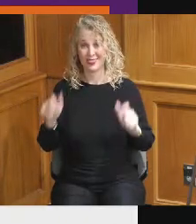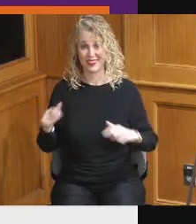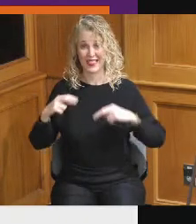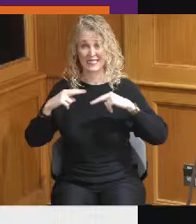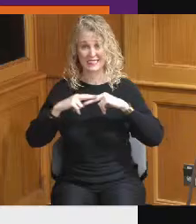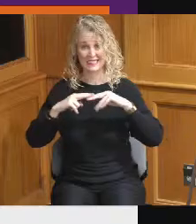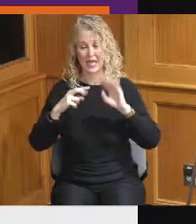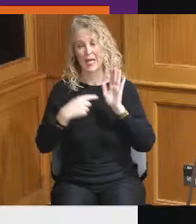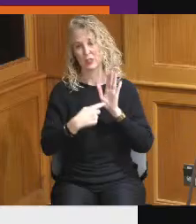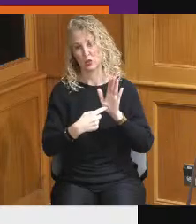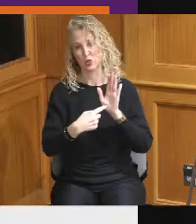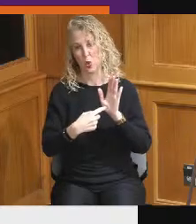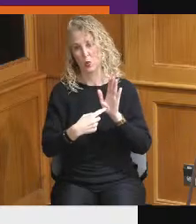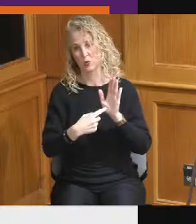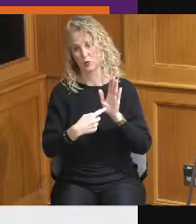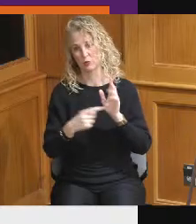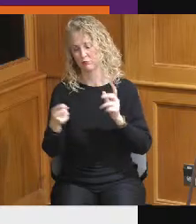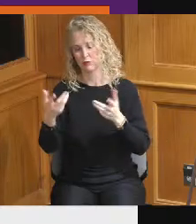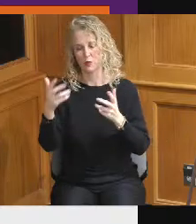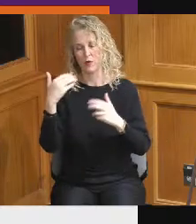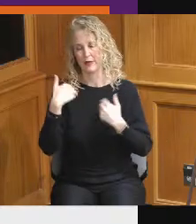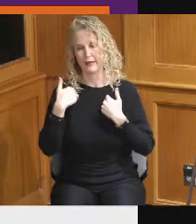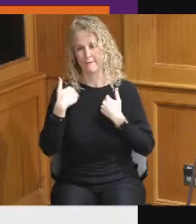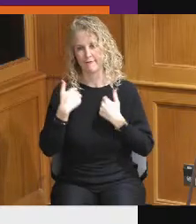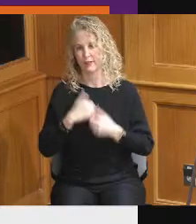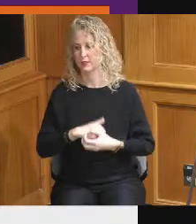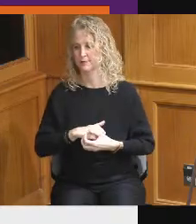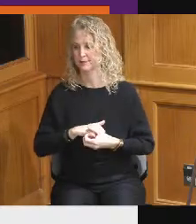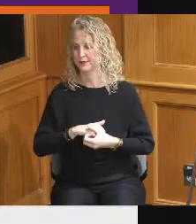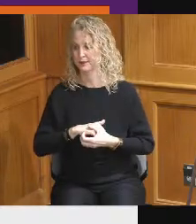know that there's a larger one page you all to have for your own reference but these are the